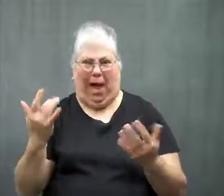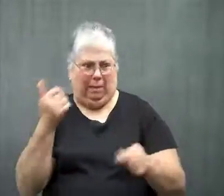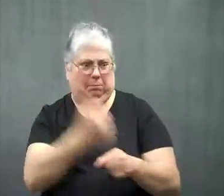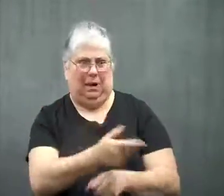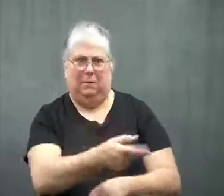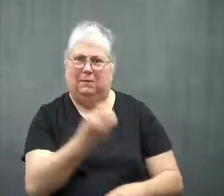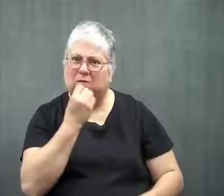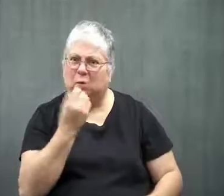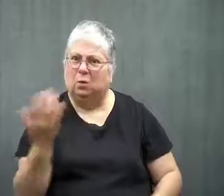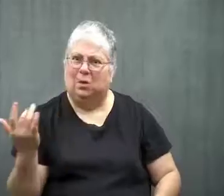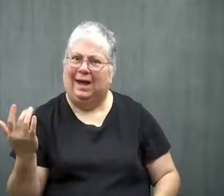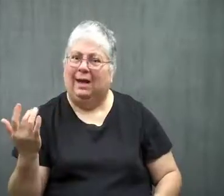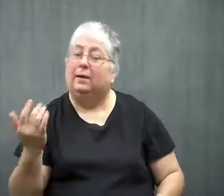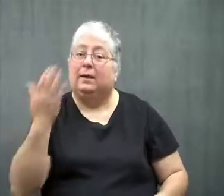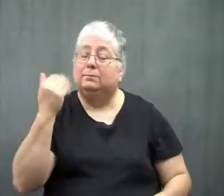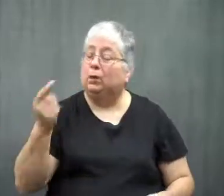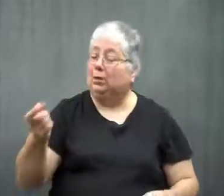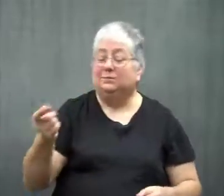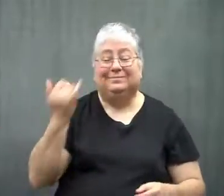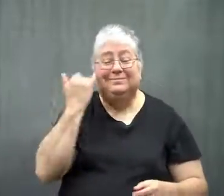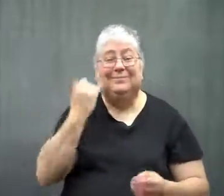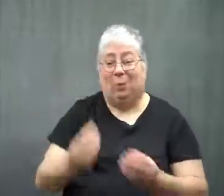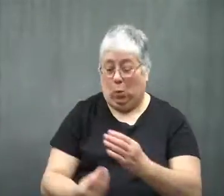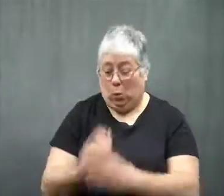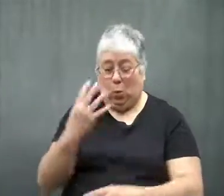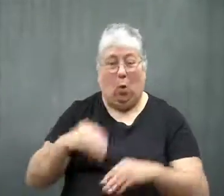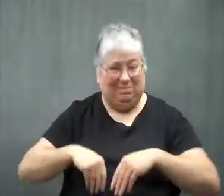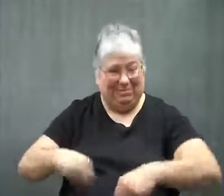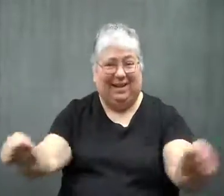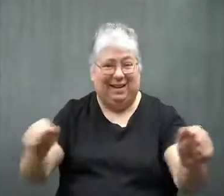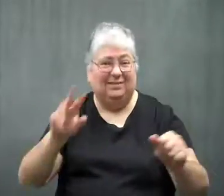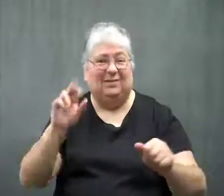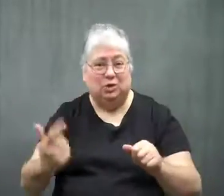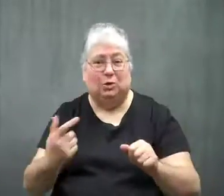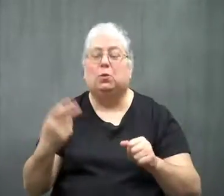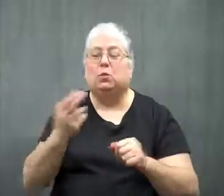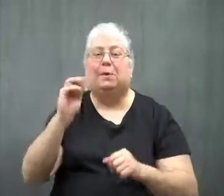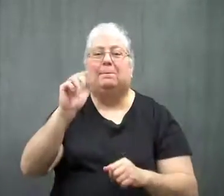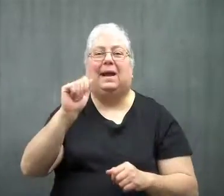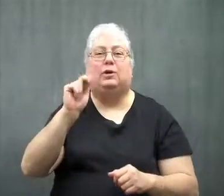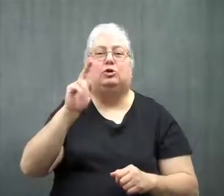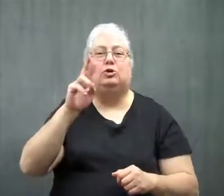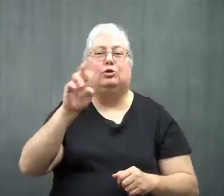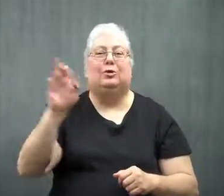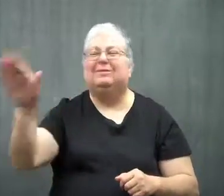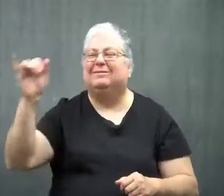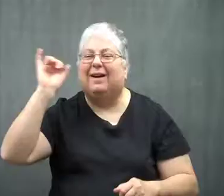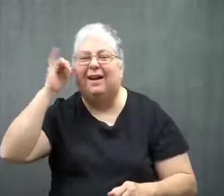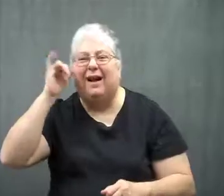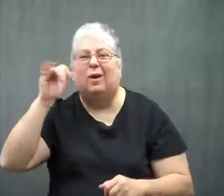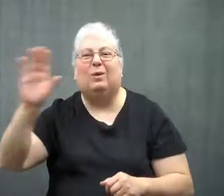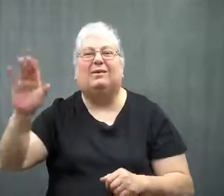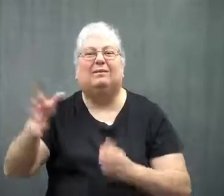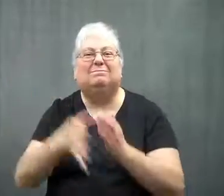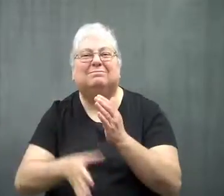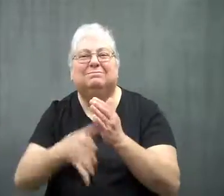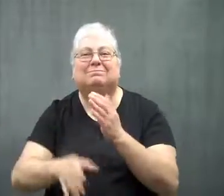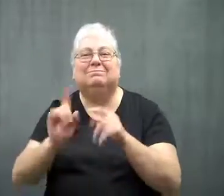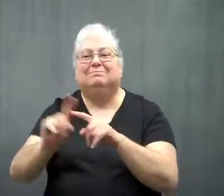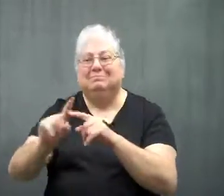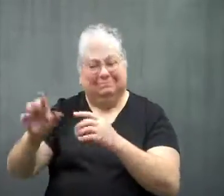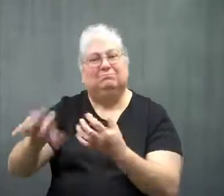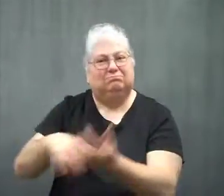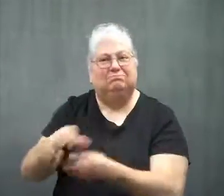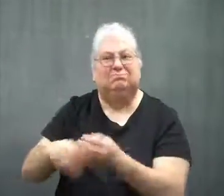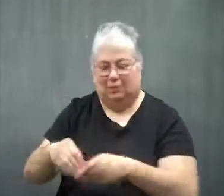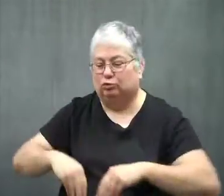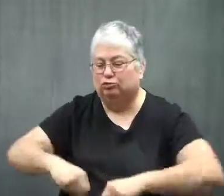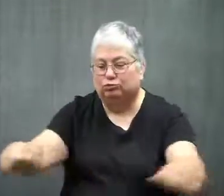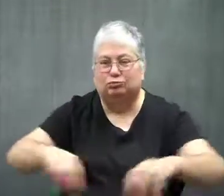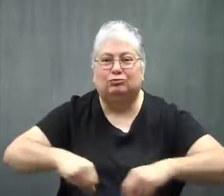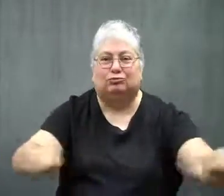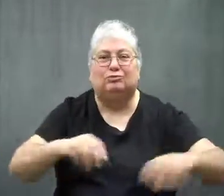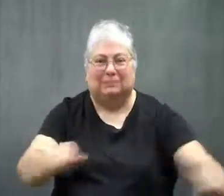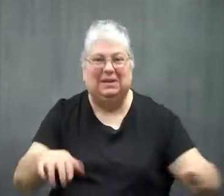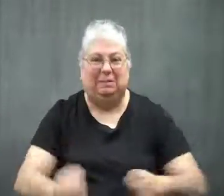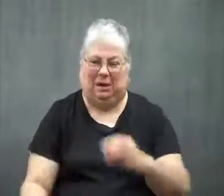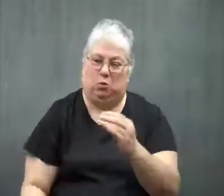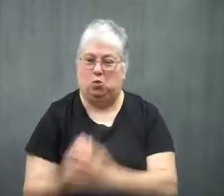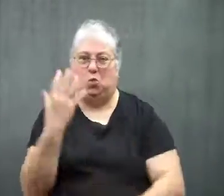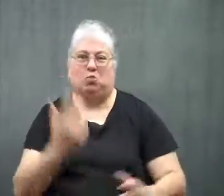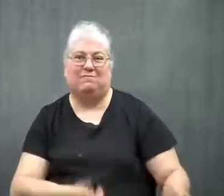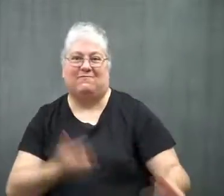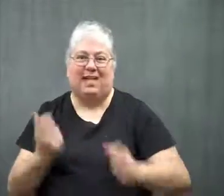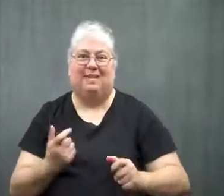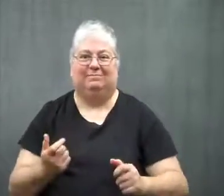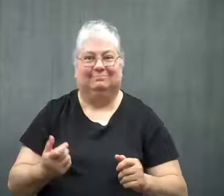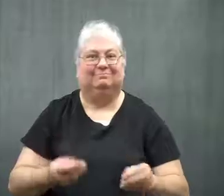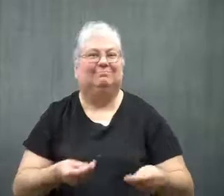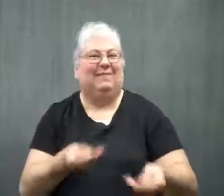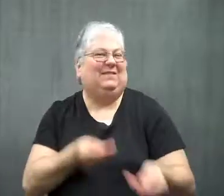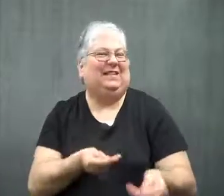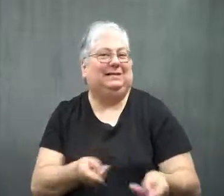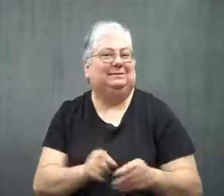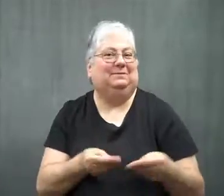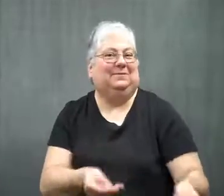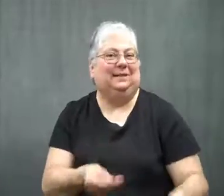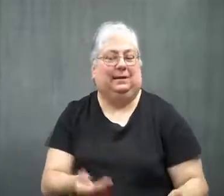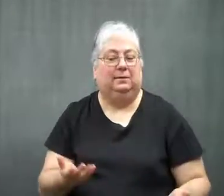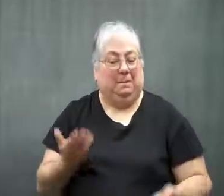Vegetables are suspected because manure is used to fertilize and "feed" them.